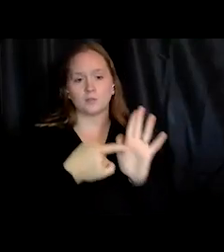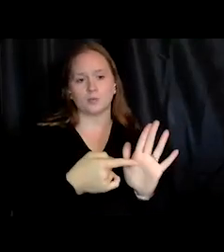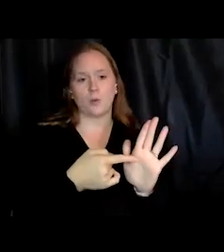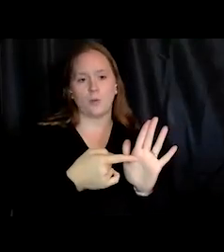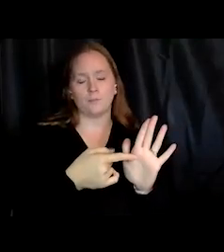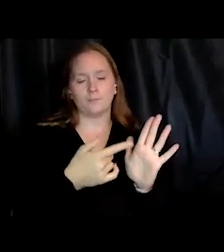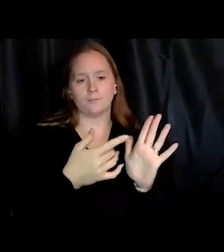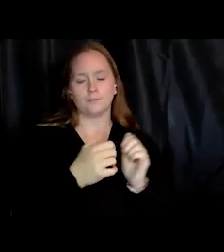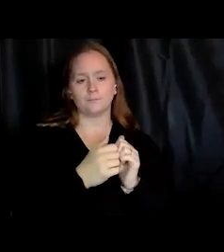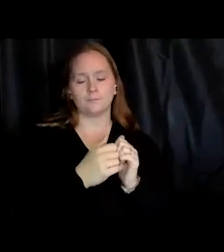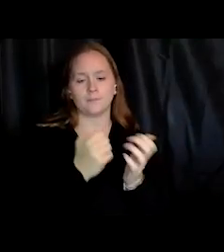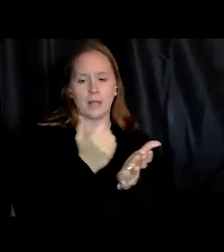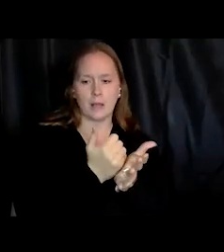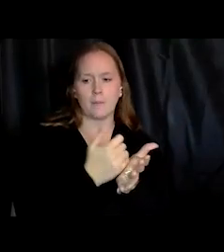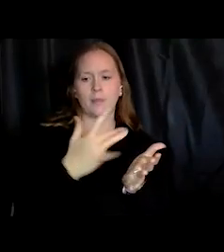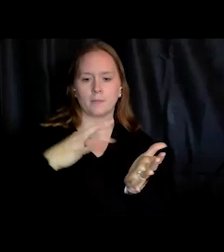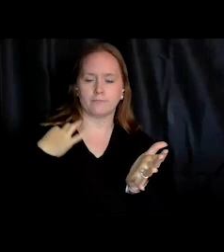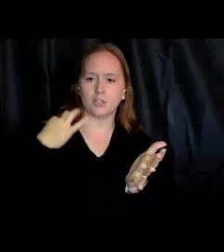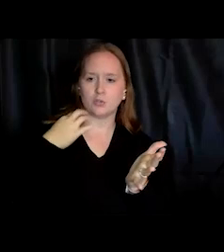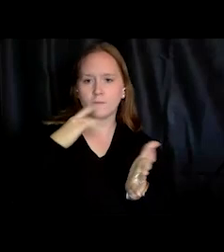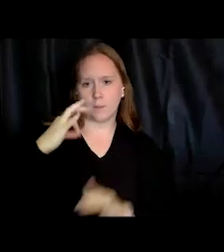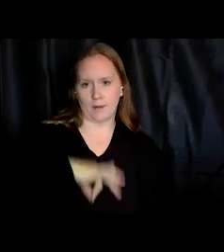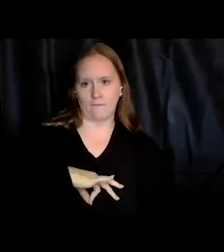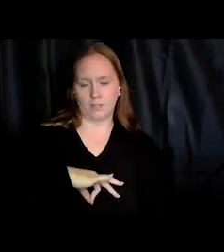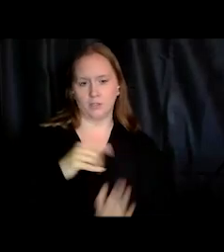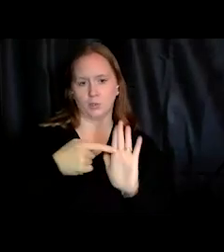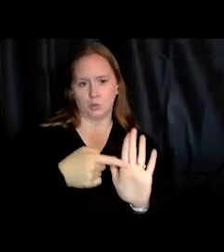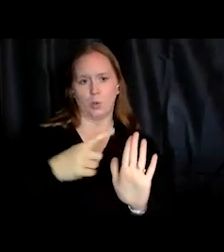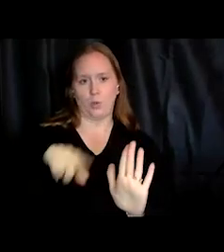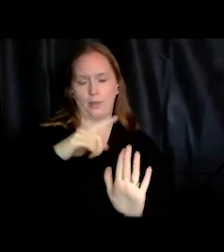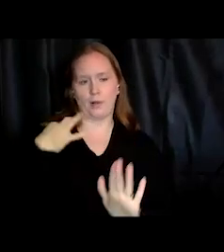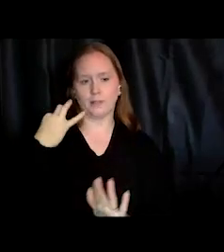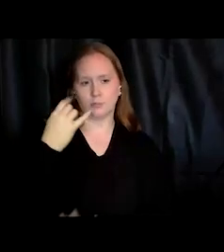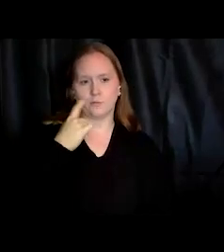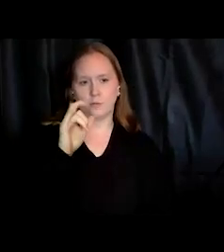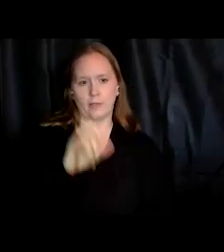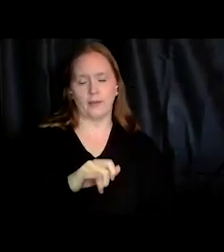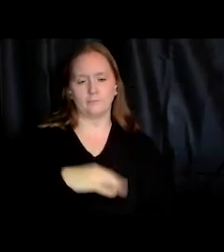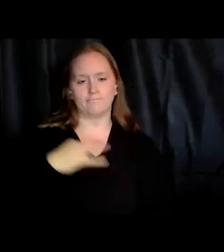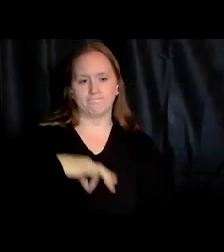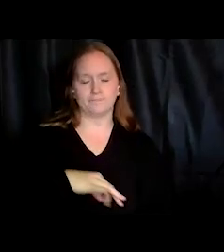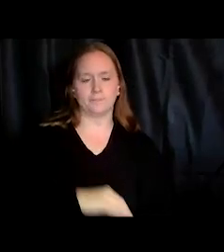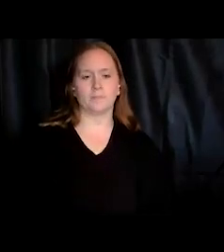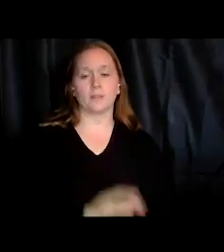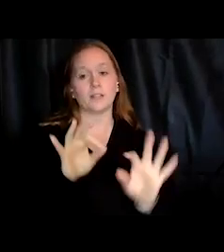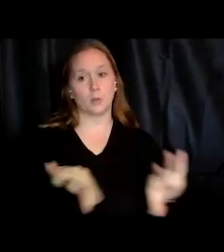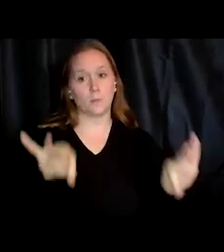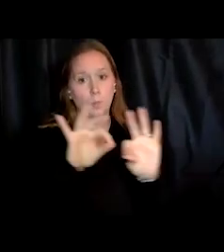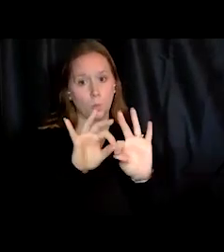to show that they're eligible for the disability program. So it's important to read the listings carefully.